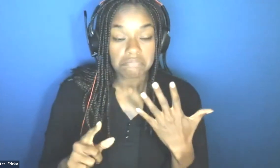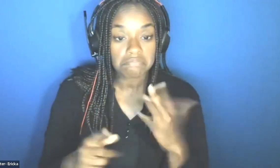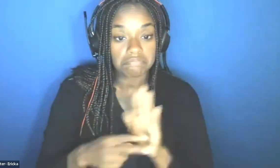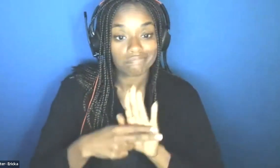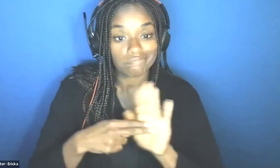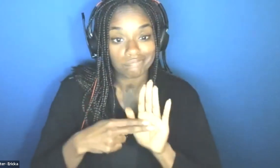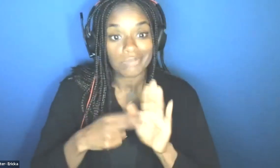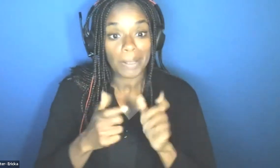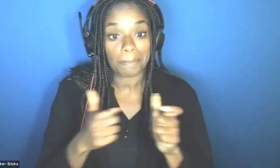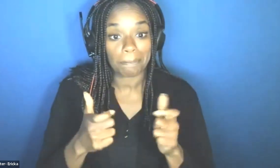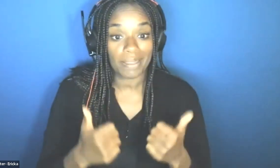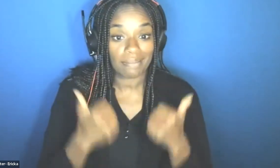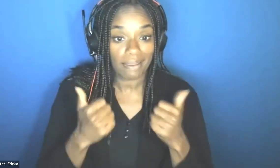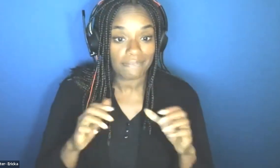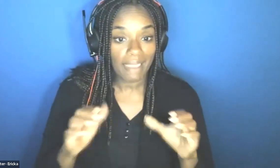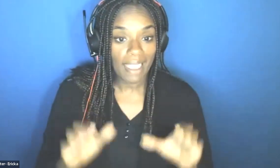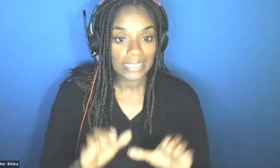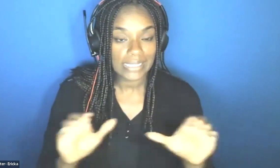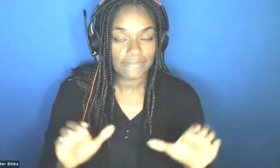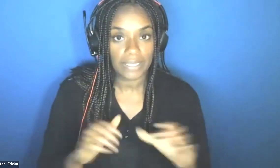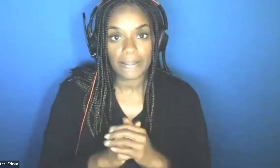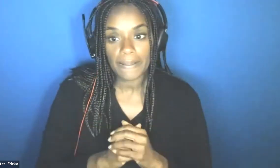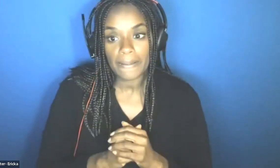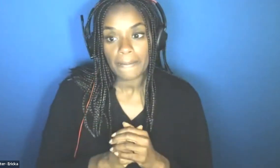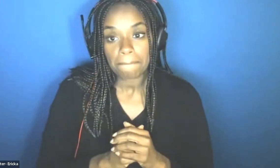Addiction can also interfere with sleeping or eating, concentrating, caring for ourselves, memory.